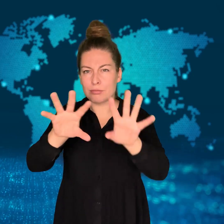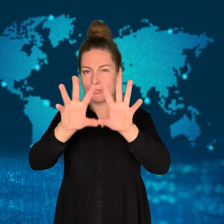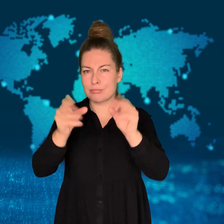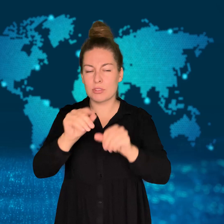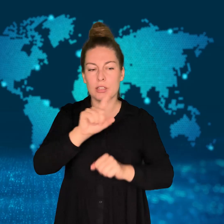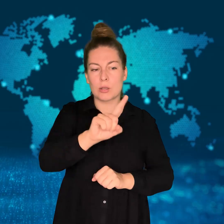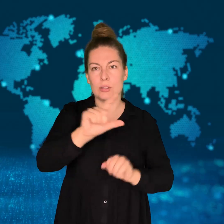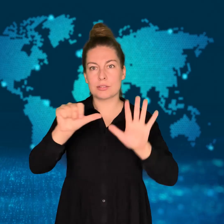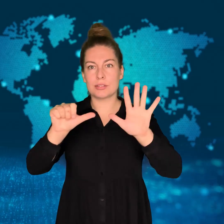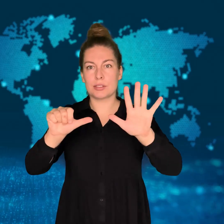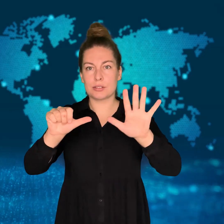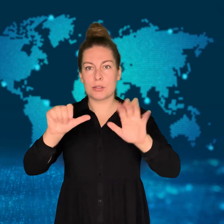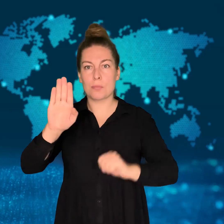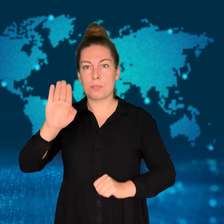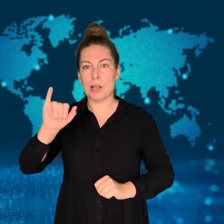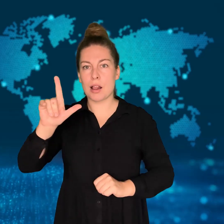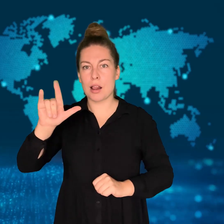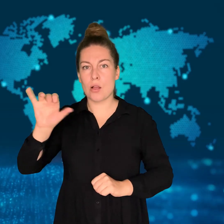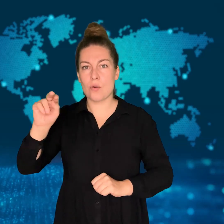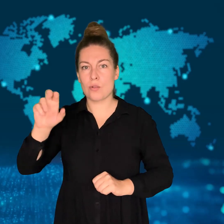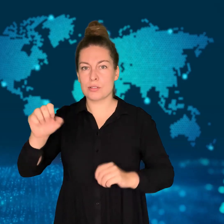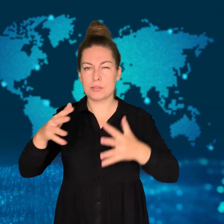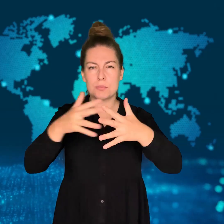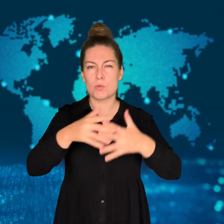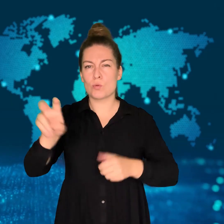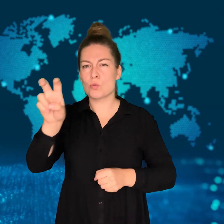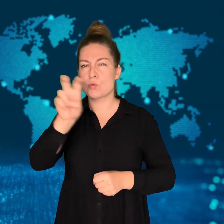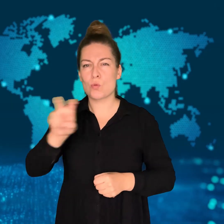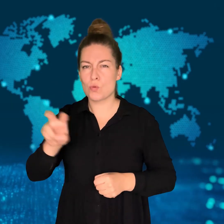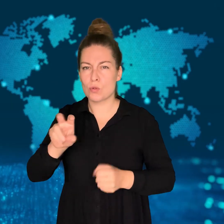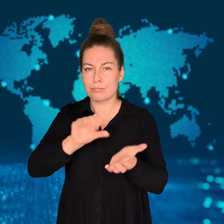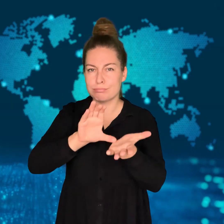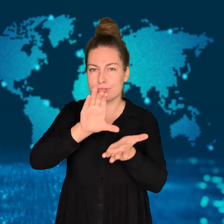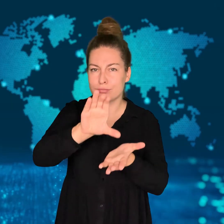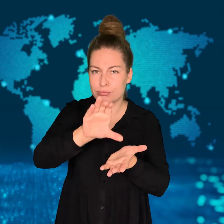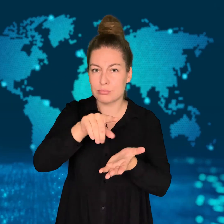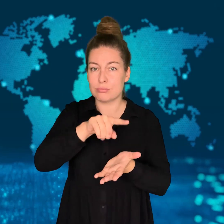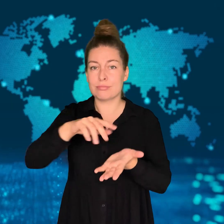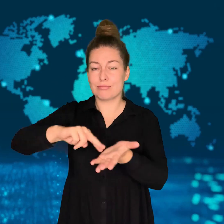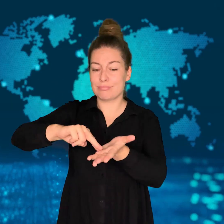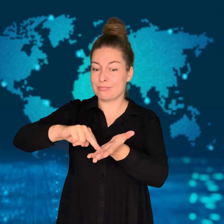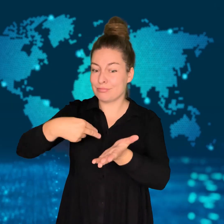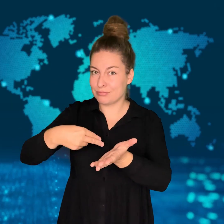objected to that aid.